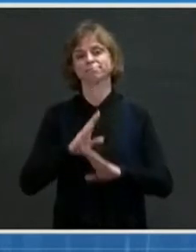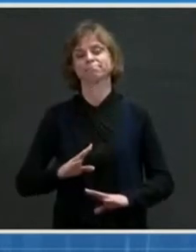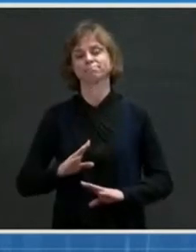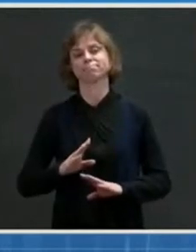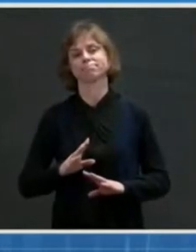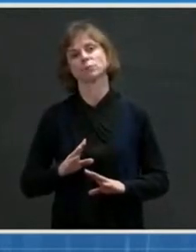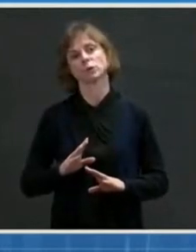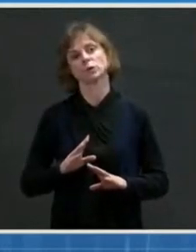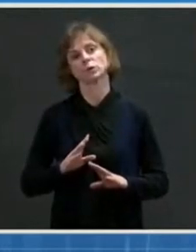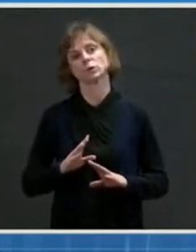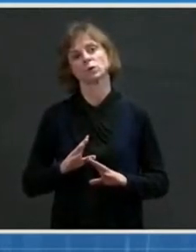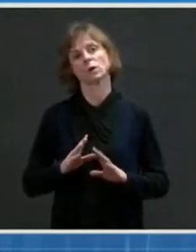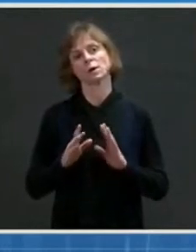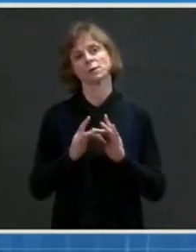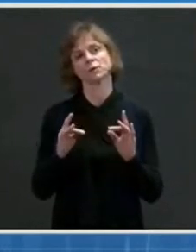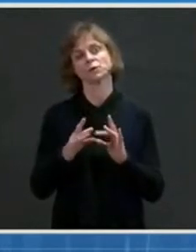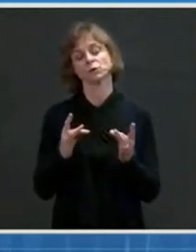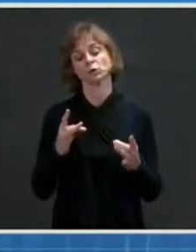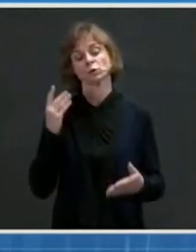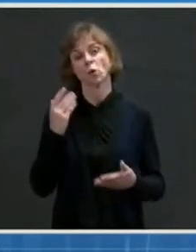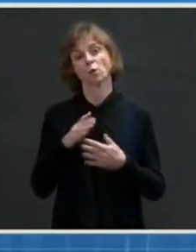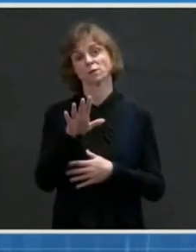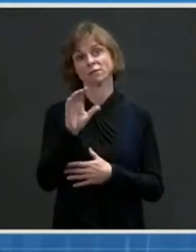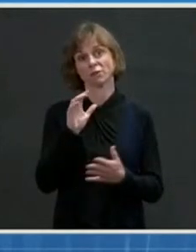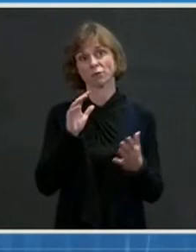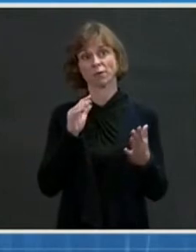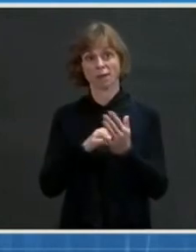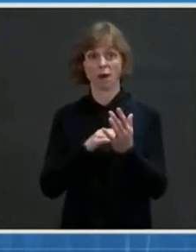STARTING TODAY, ON A SOLEMN